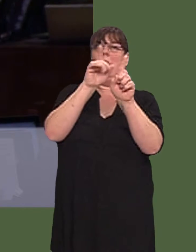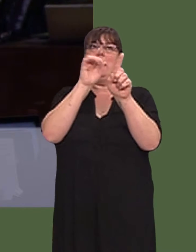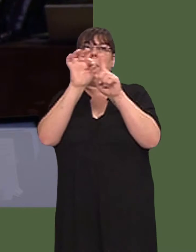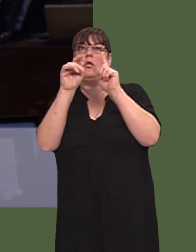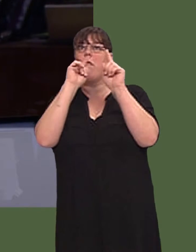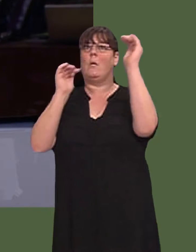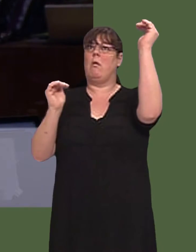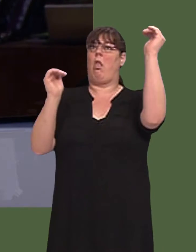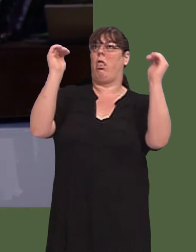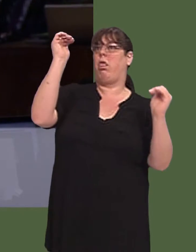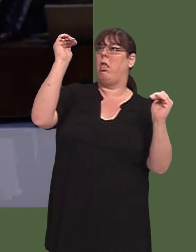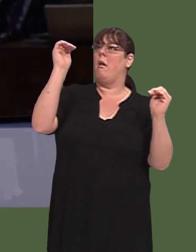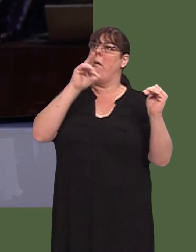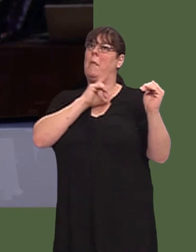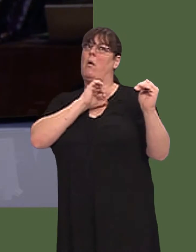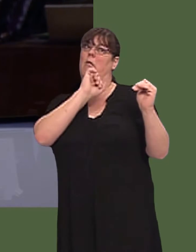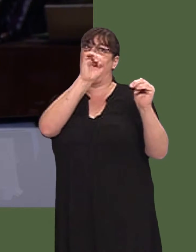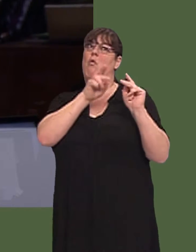caused by inadequate transport infrastructure?